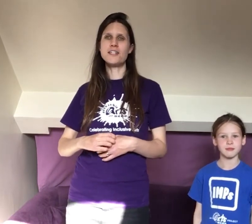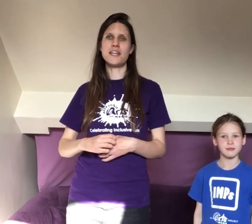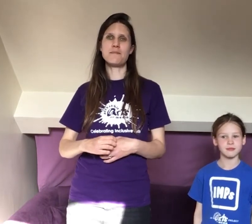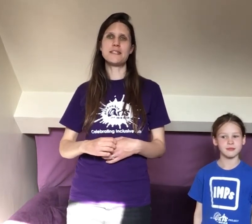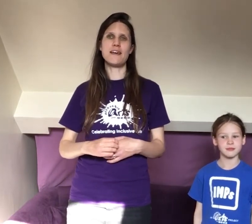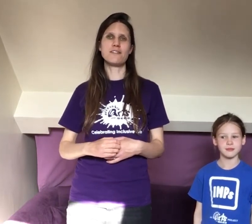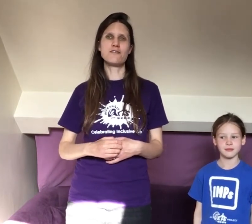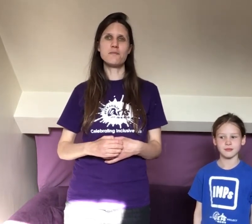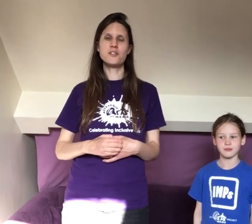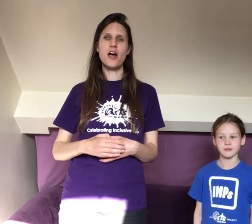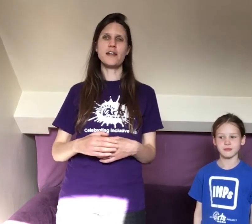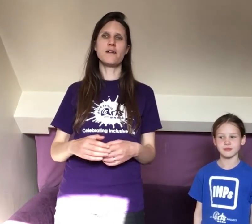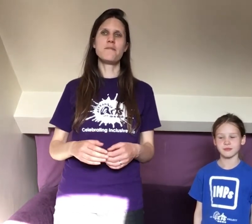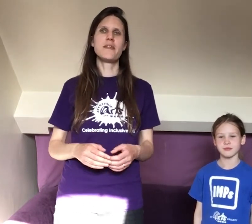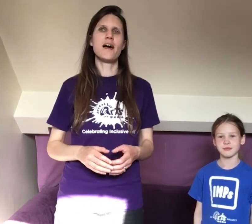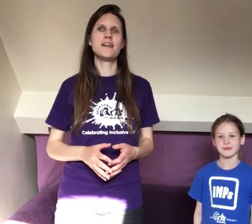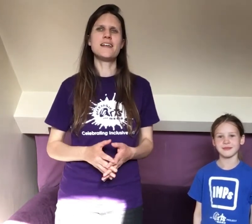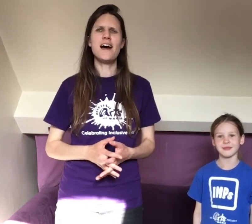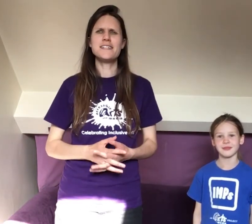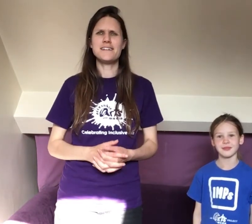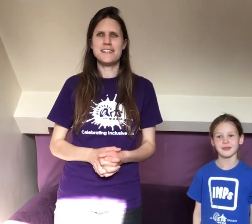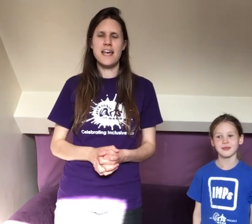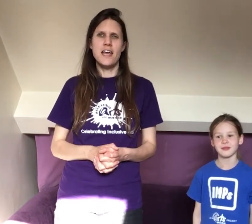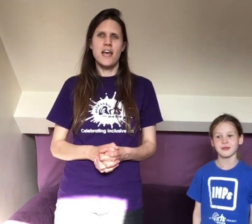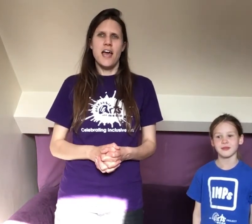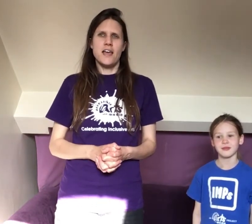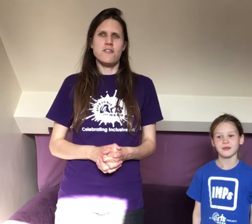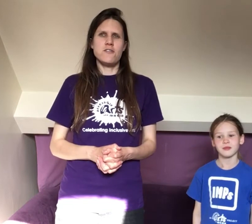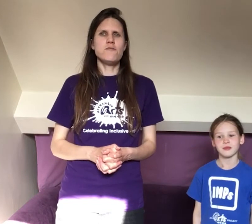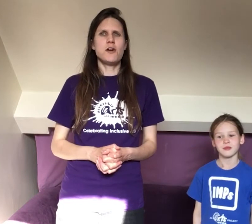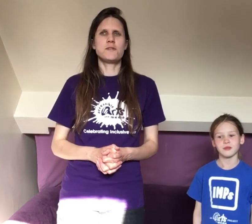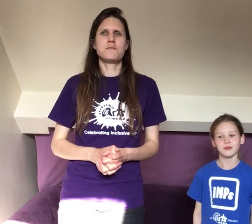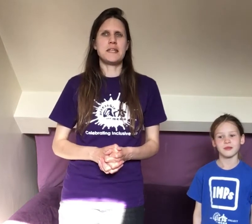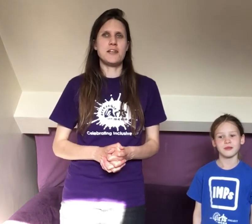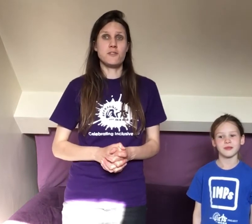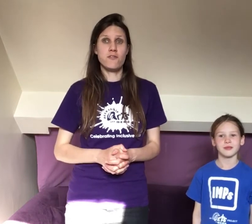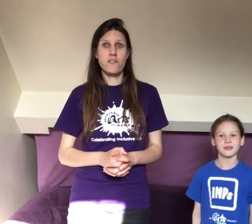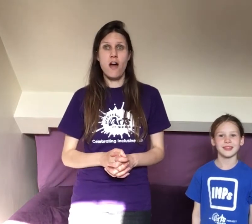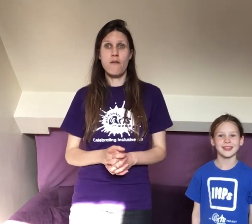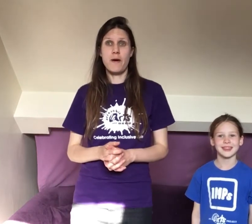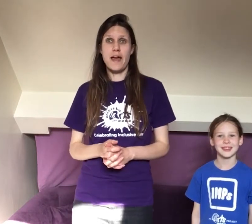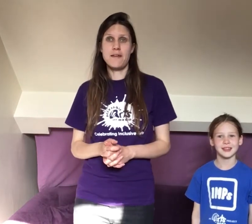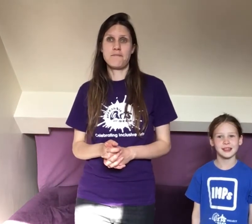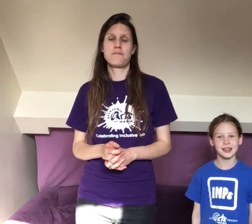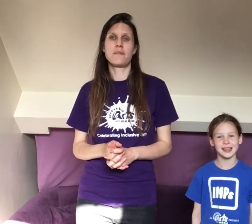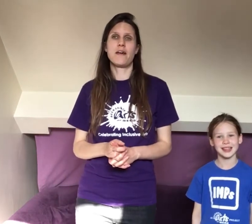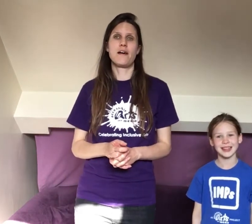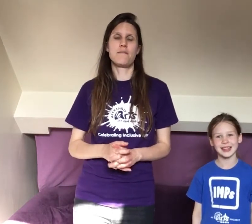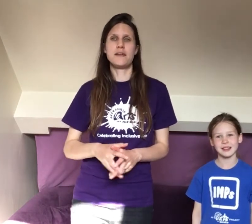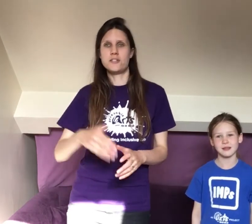My Ship Sailed From China. And then the idea is that you know somebody who’s far away…